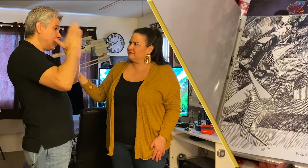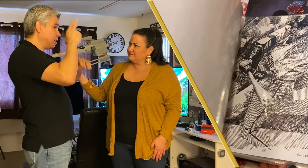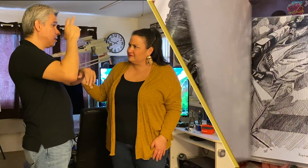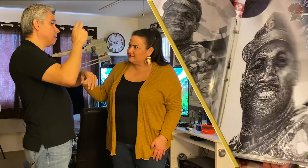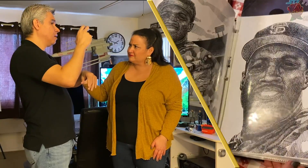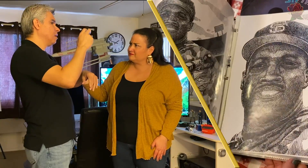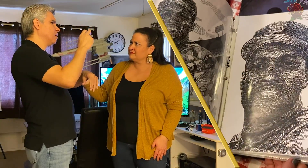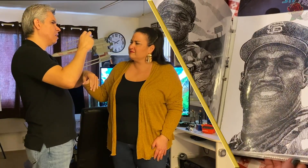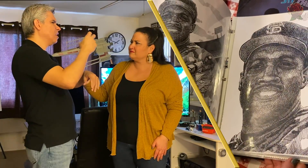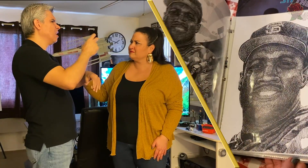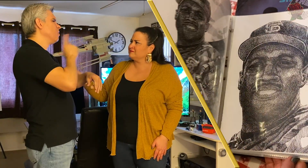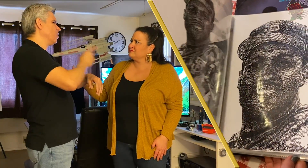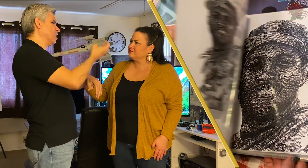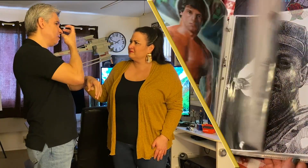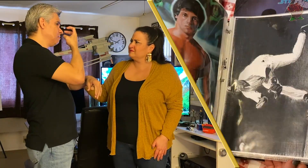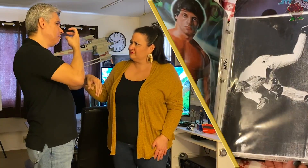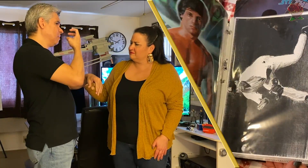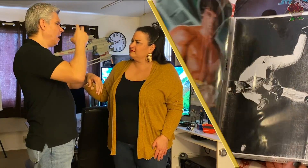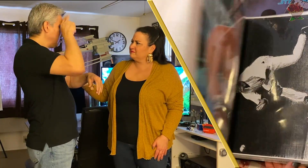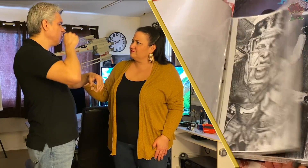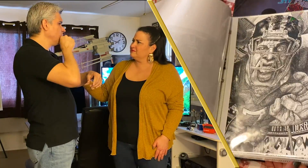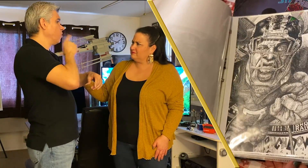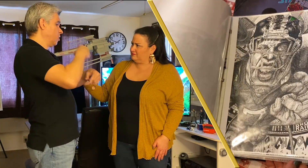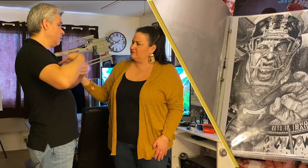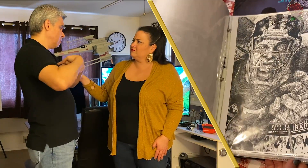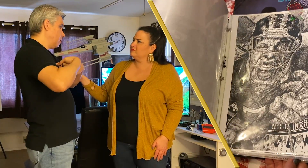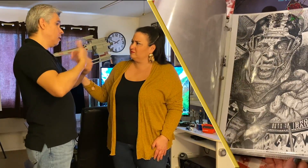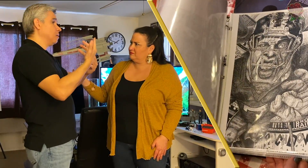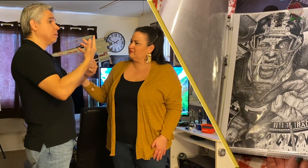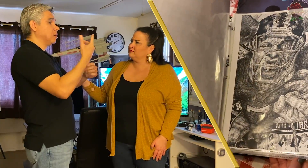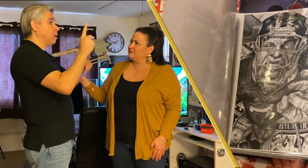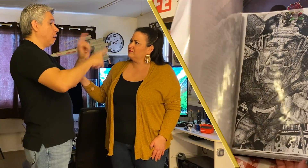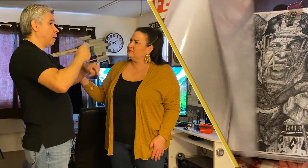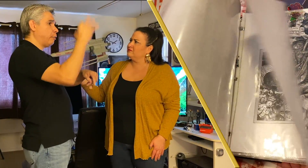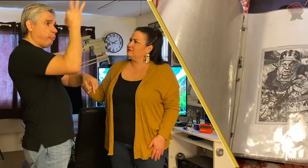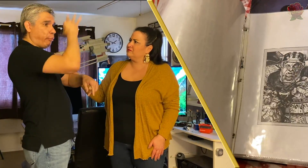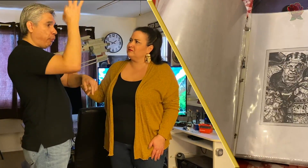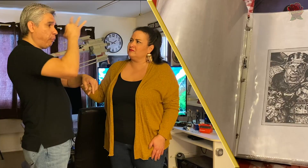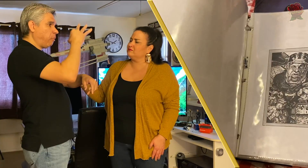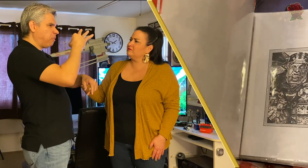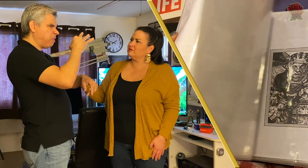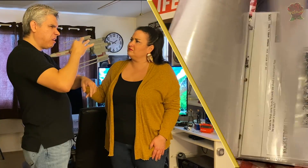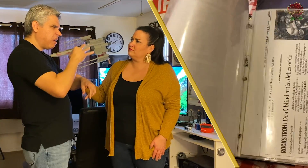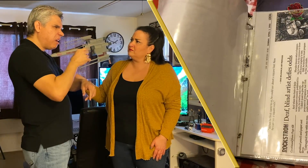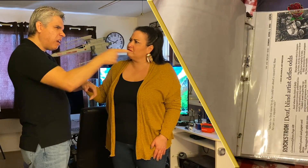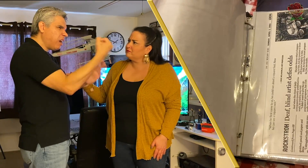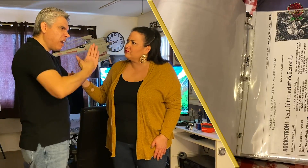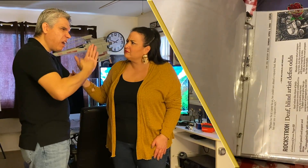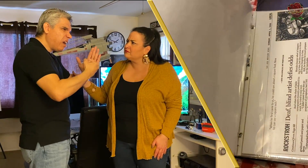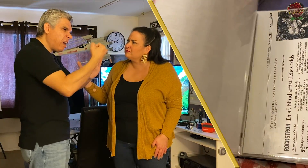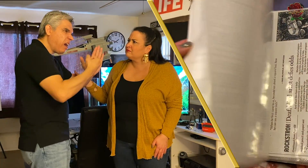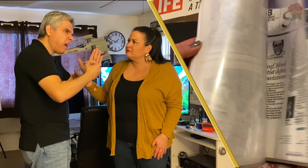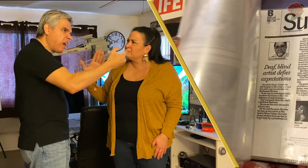but I'm blind and have Usher's syndrome. When people found out I made art,